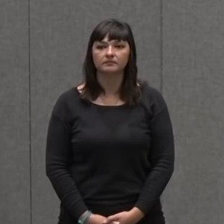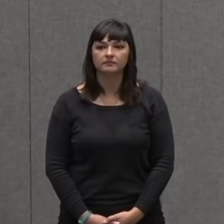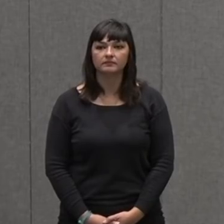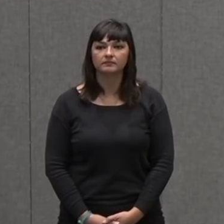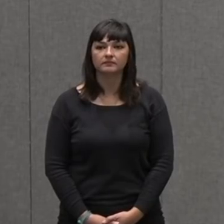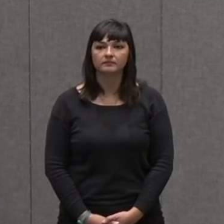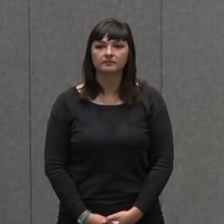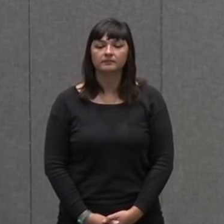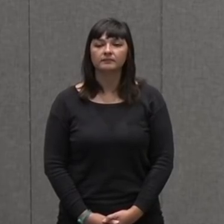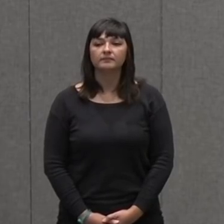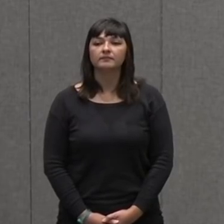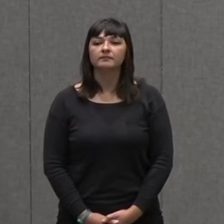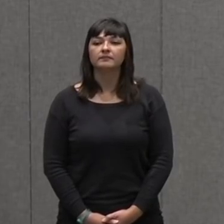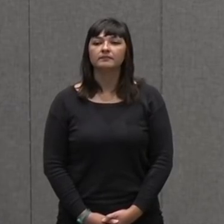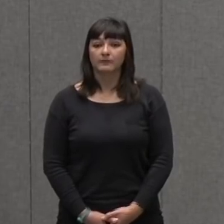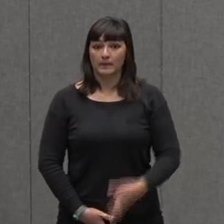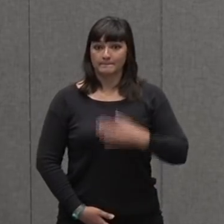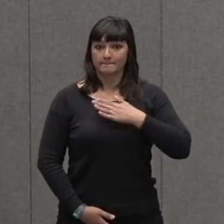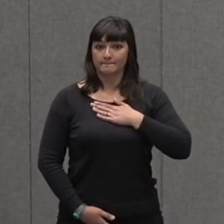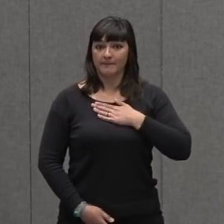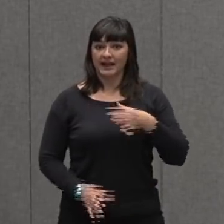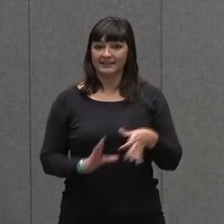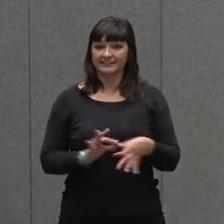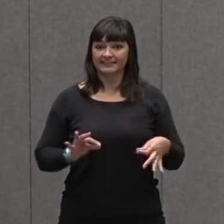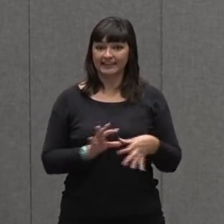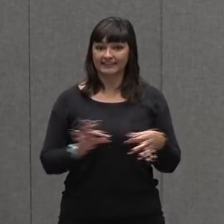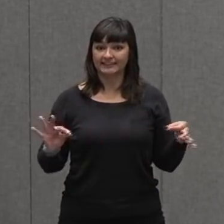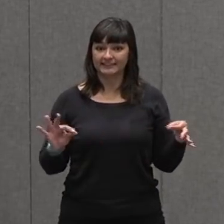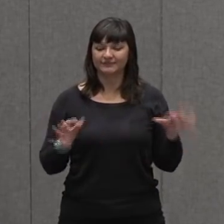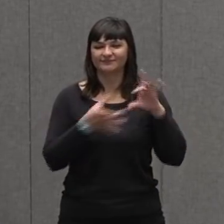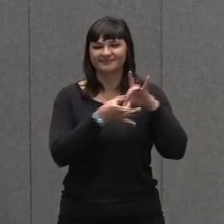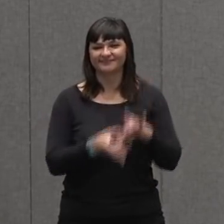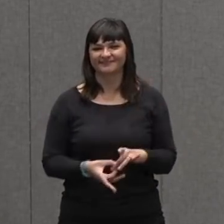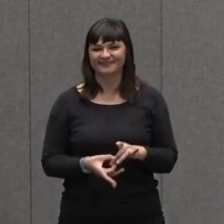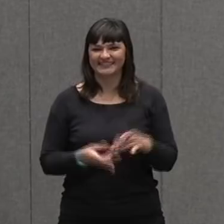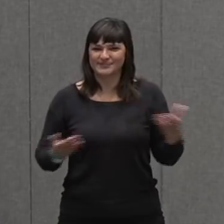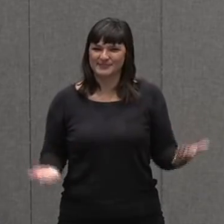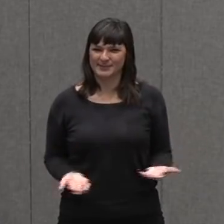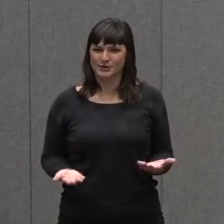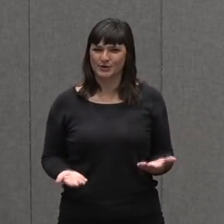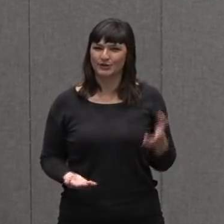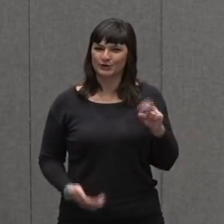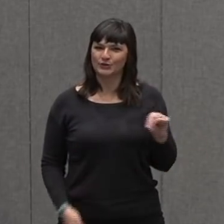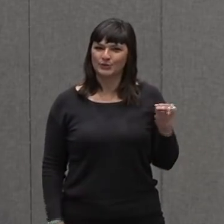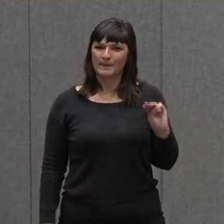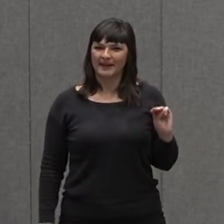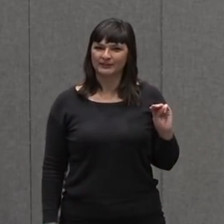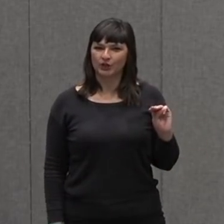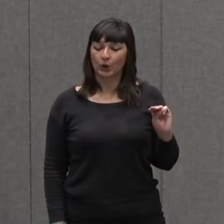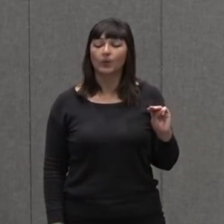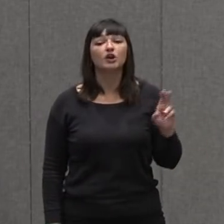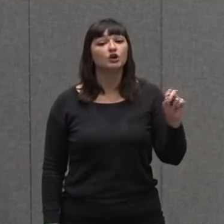So, my creative sentence is about where we live. New Mexico often has droughts.